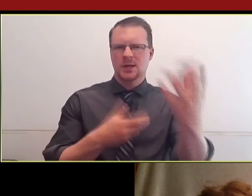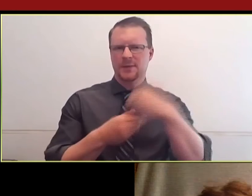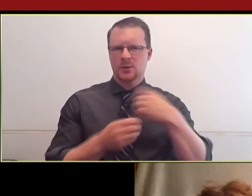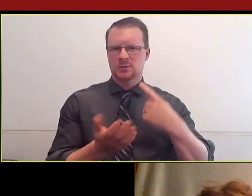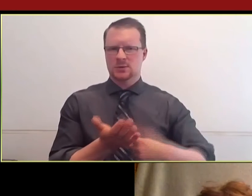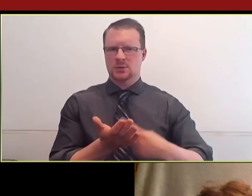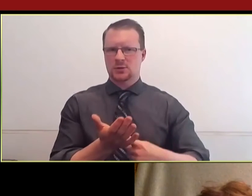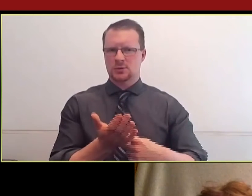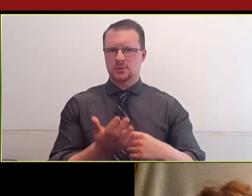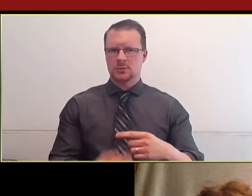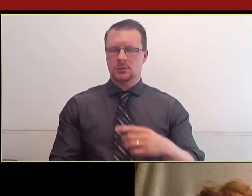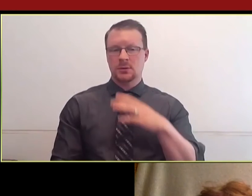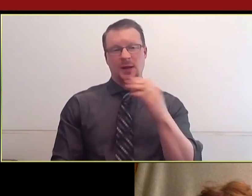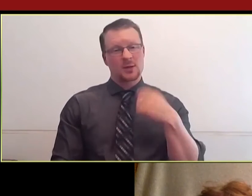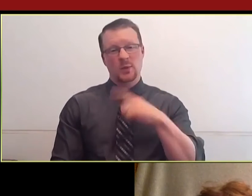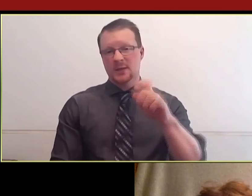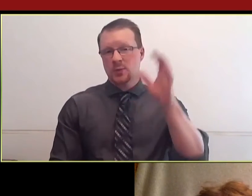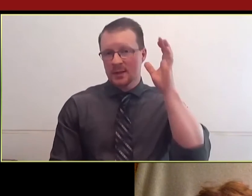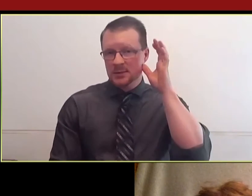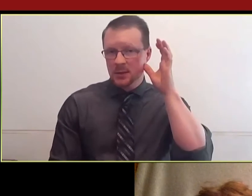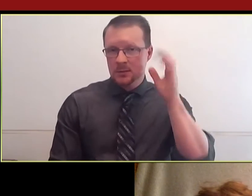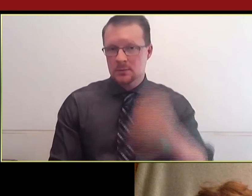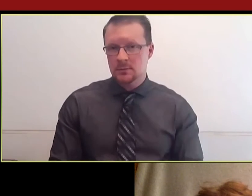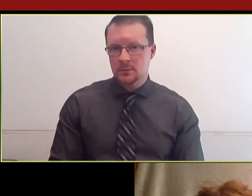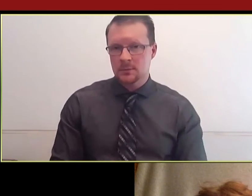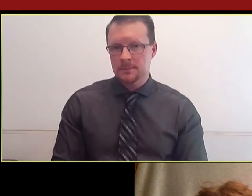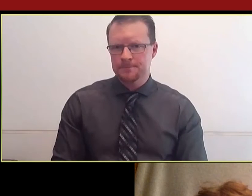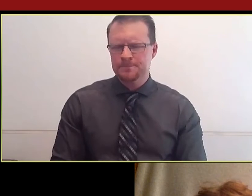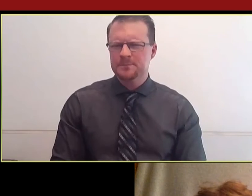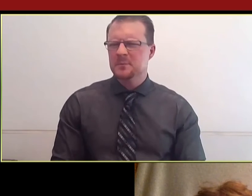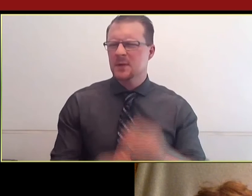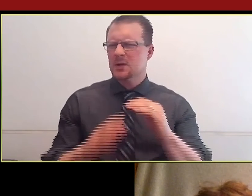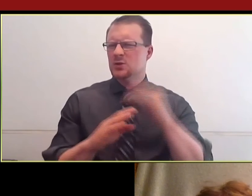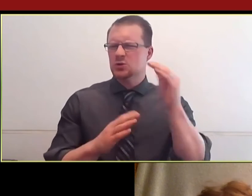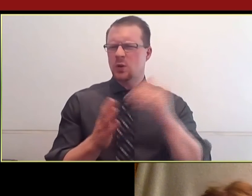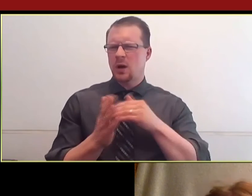from a variety of different backgrounds in the discussion, and we need to listen.